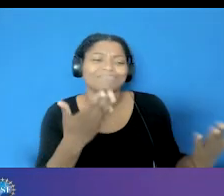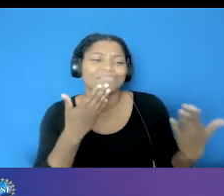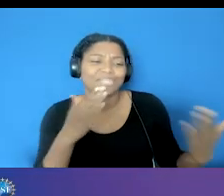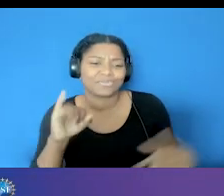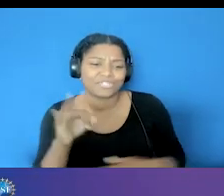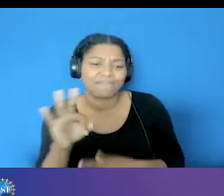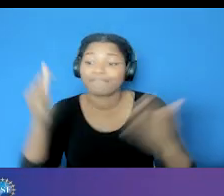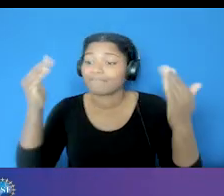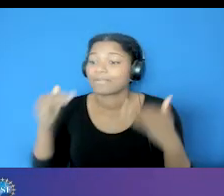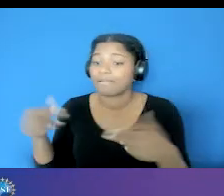Jannele Gosey: Thank you, Jeff. Next slide.